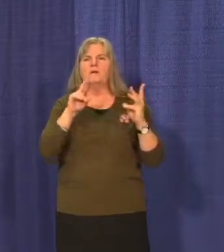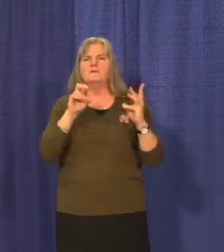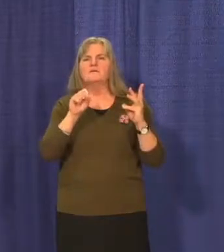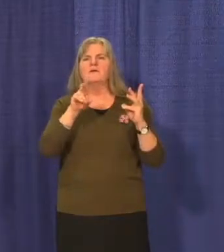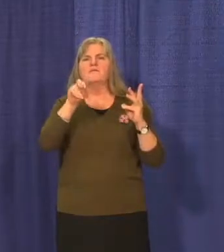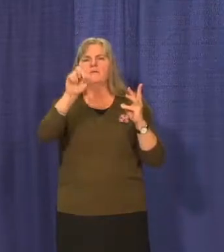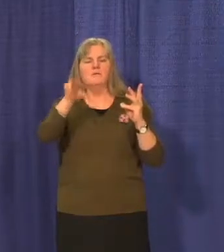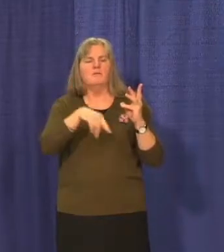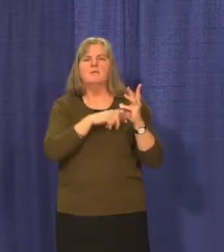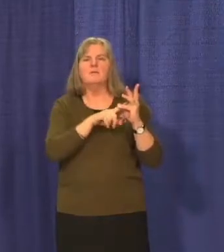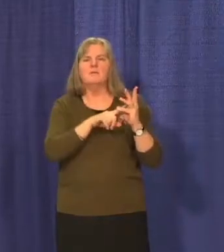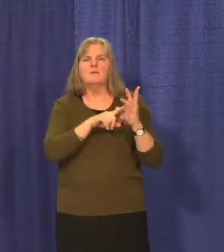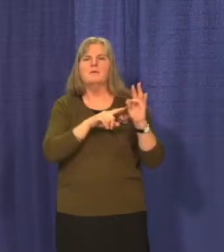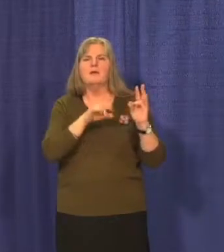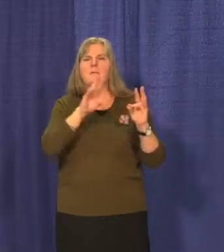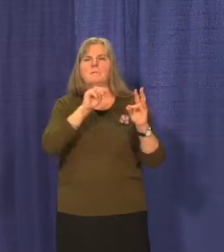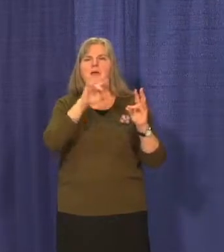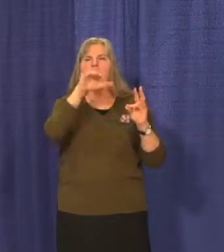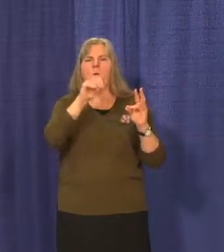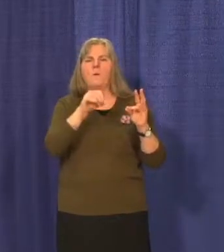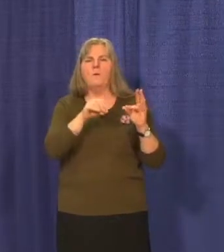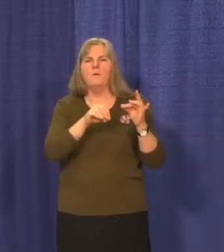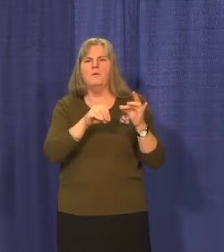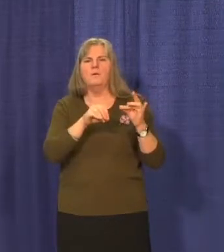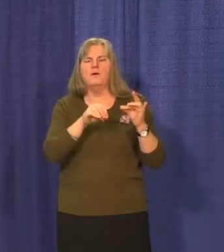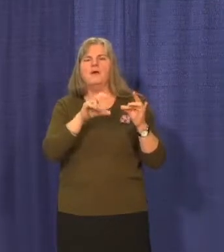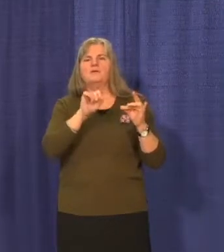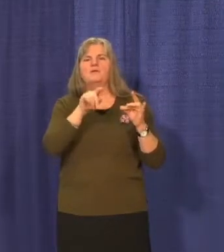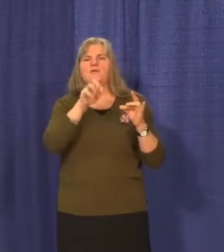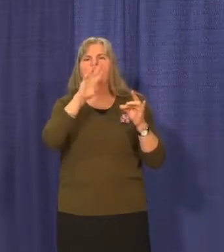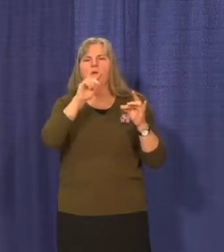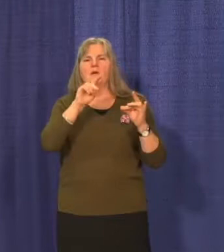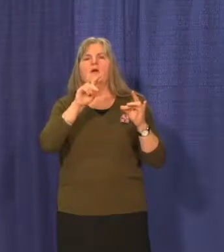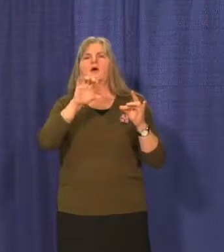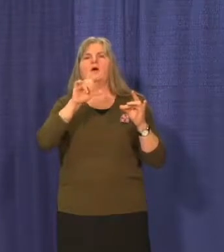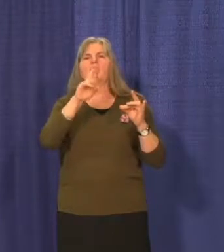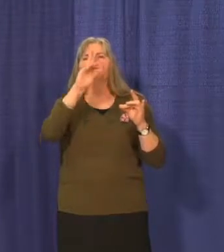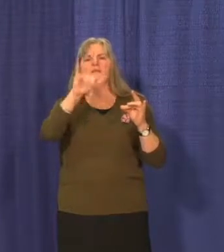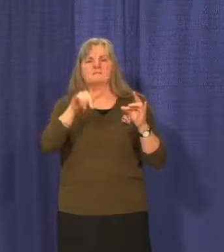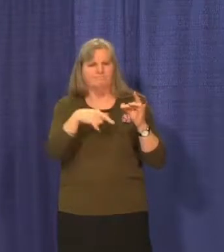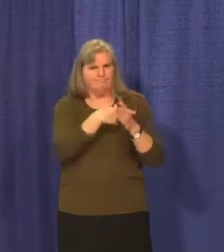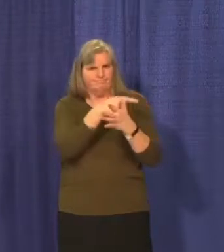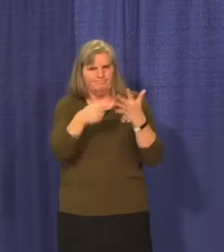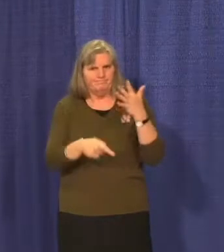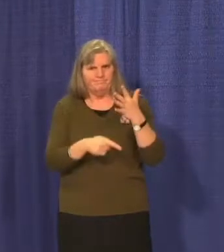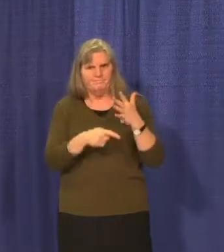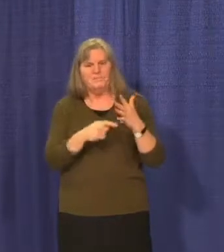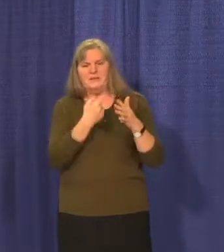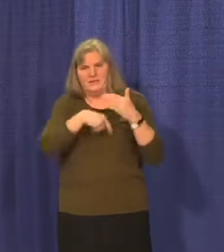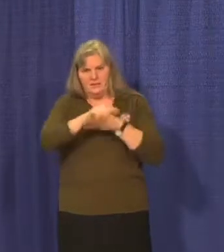Ross River, Mayo, and Stewart Crossing.